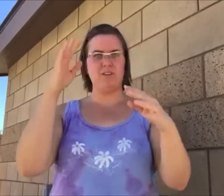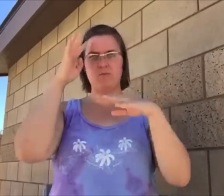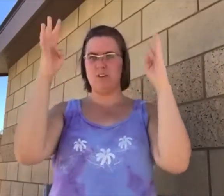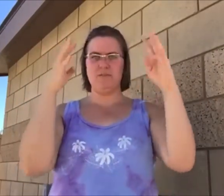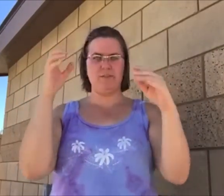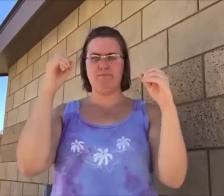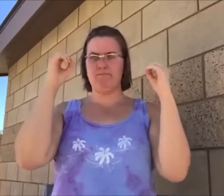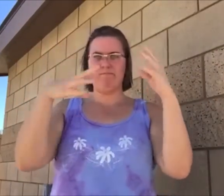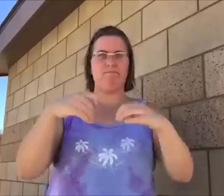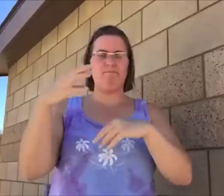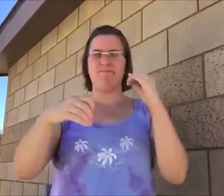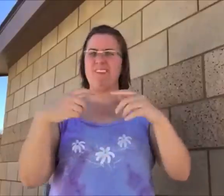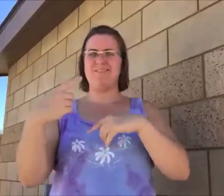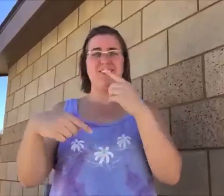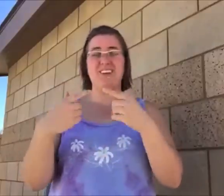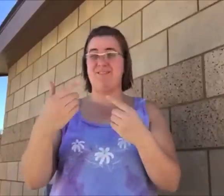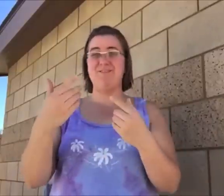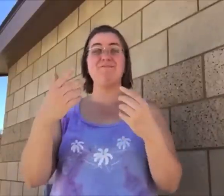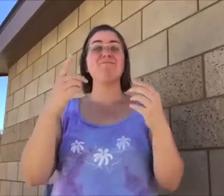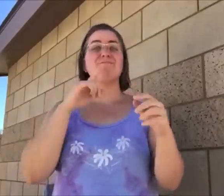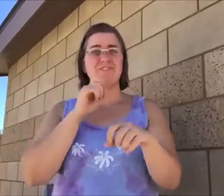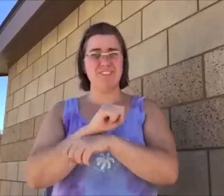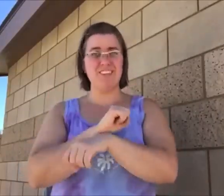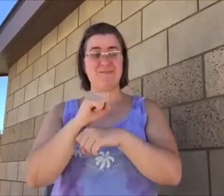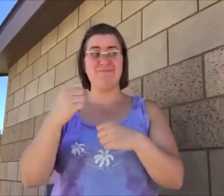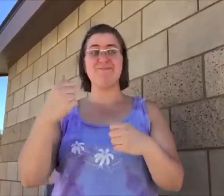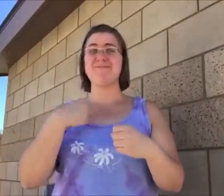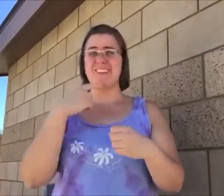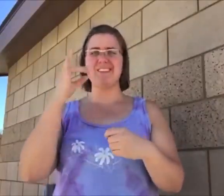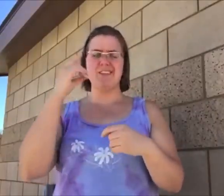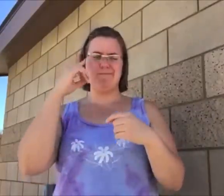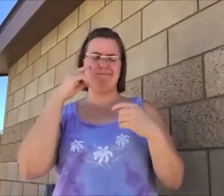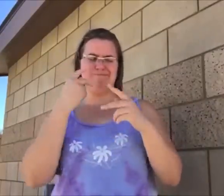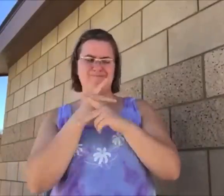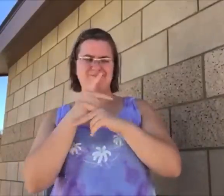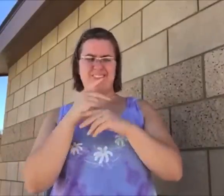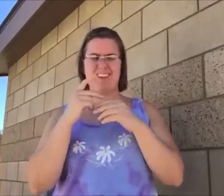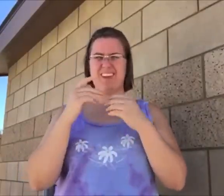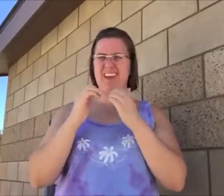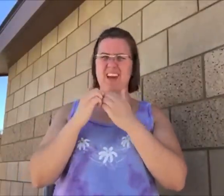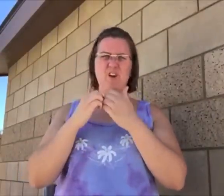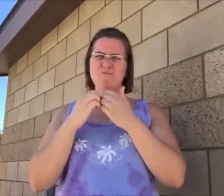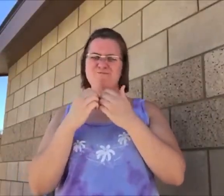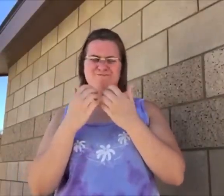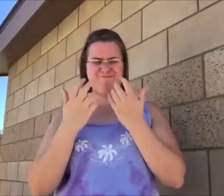Throw your ideas for sign choices out there and engage in a brainstorming process. And actually, I was the one who initally thought